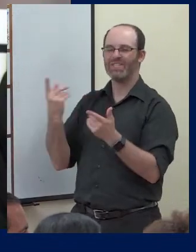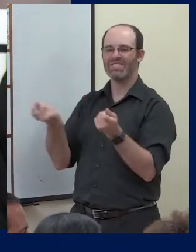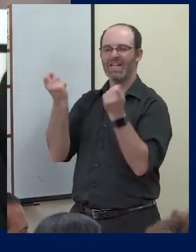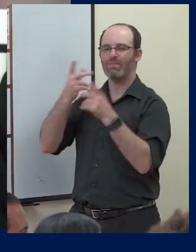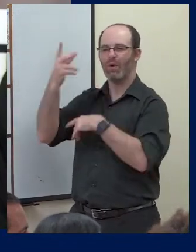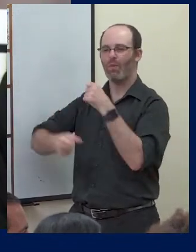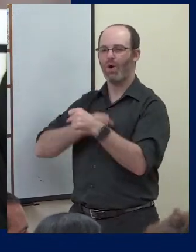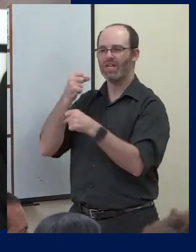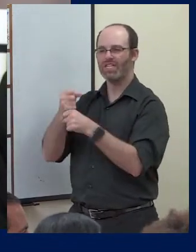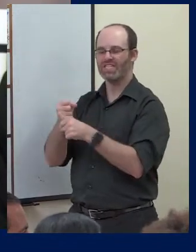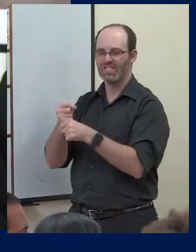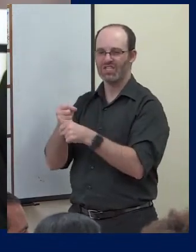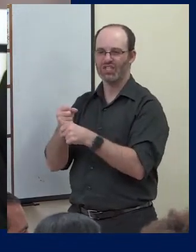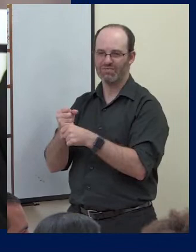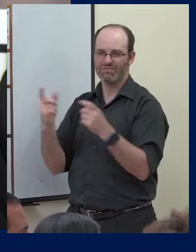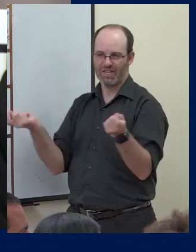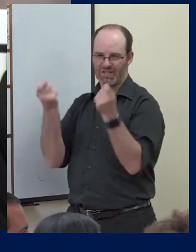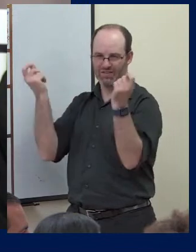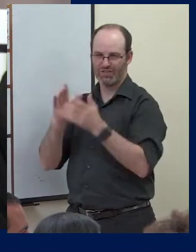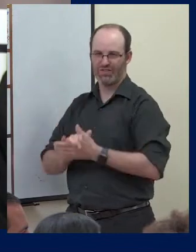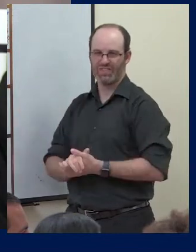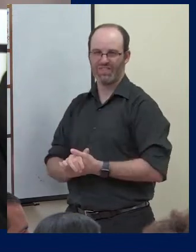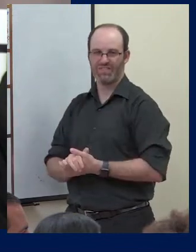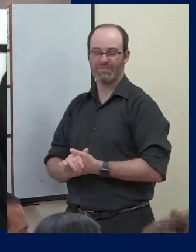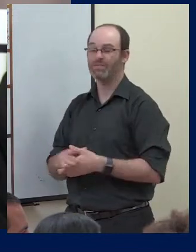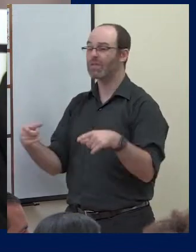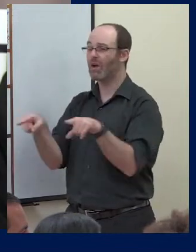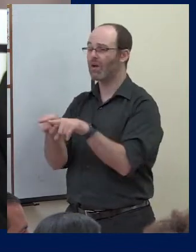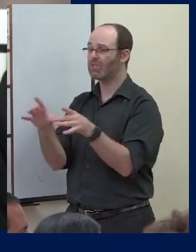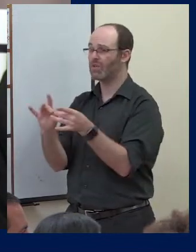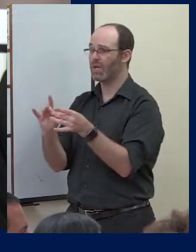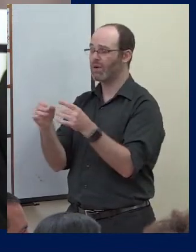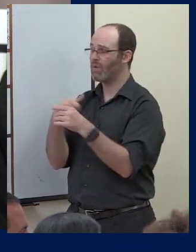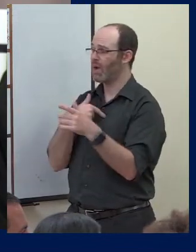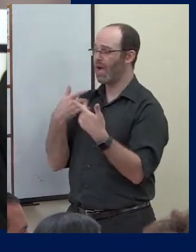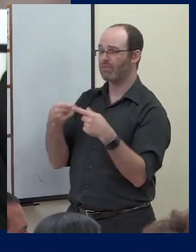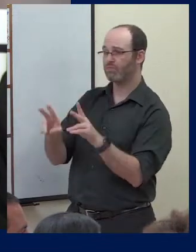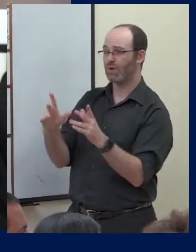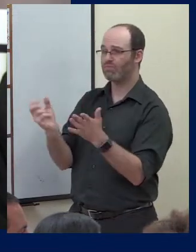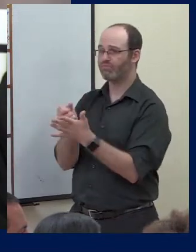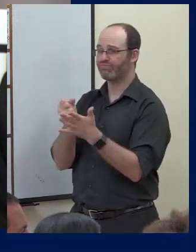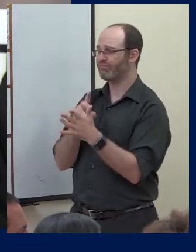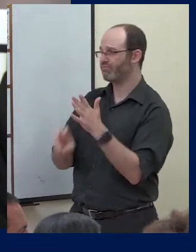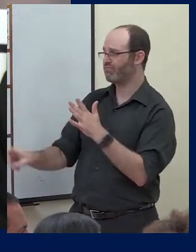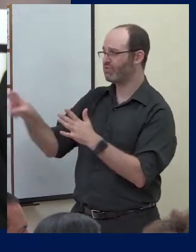I just want to say we had the opportunity to tour the life is precious site and to hear